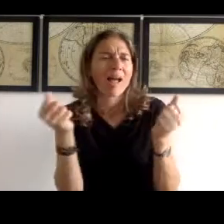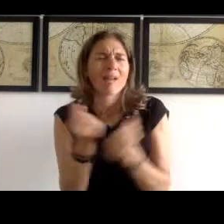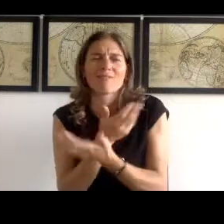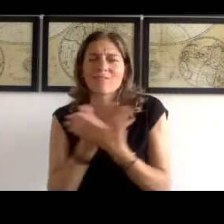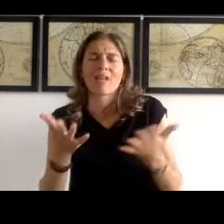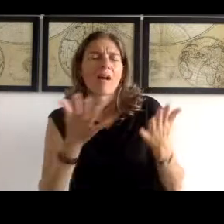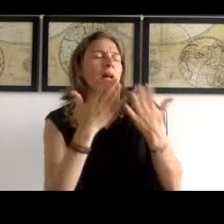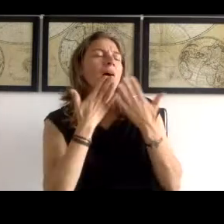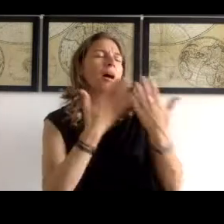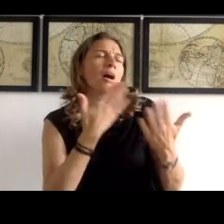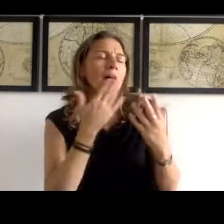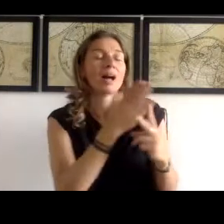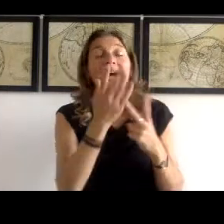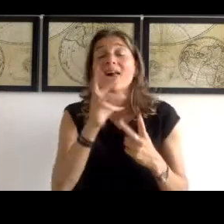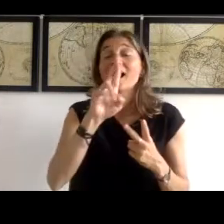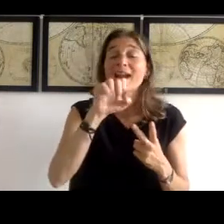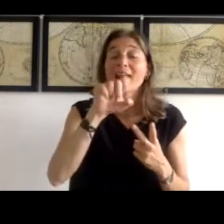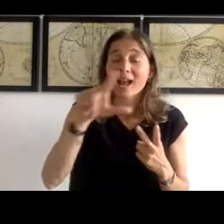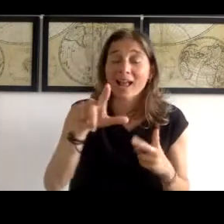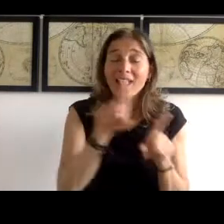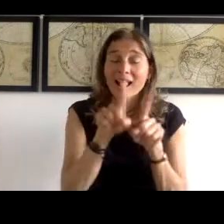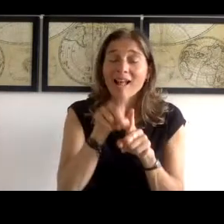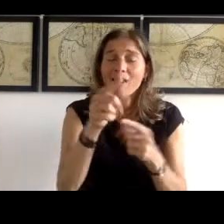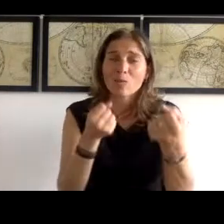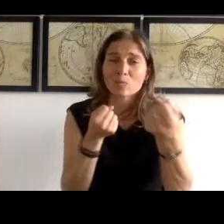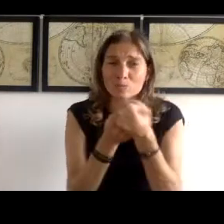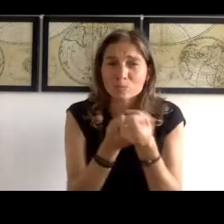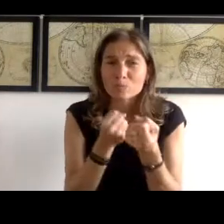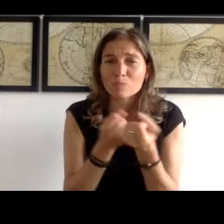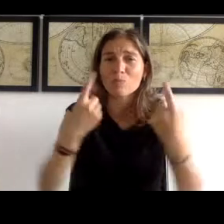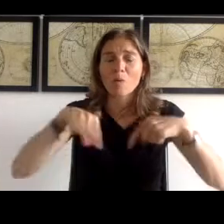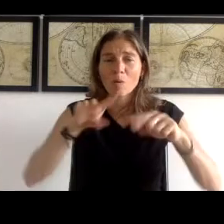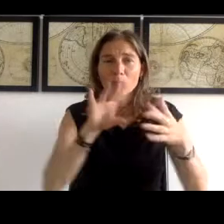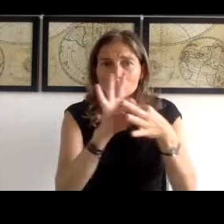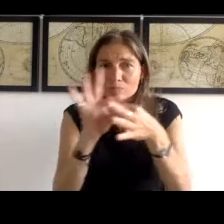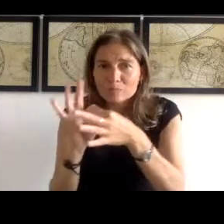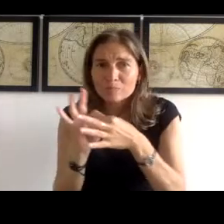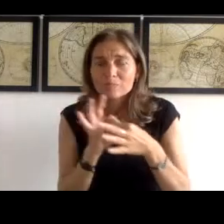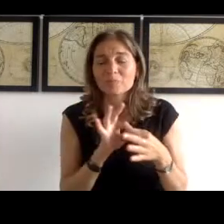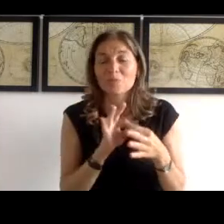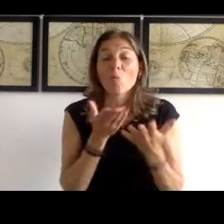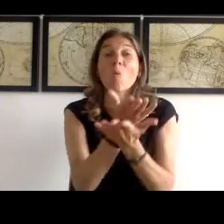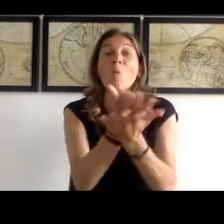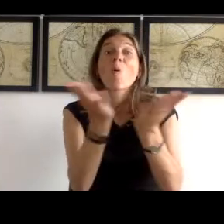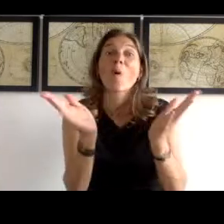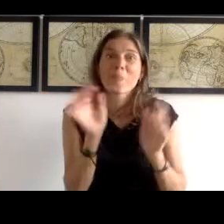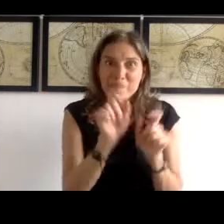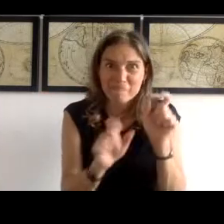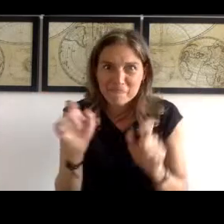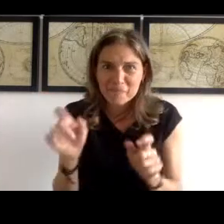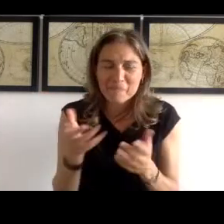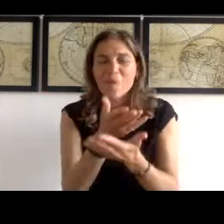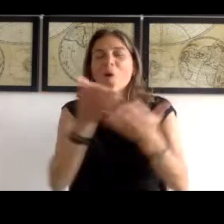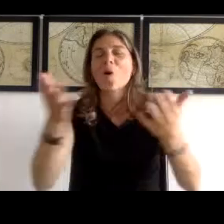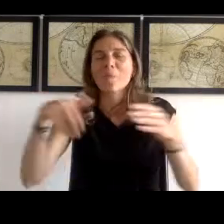I know we are short of time. I know Kamil is waiting to speak. Maybe if Dominique could answer one question